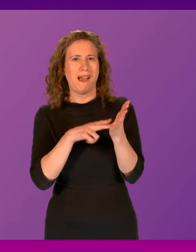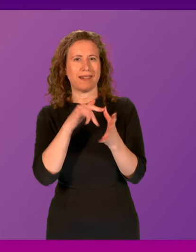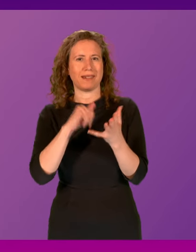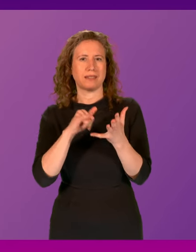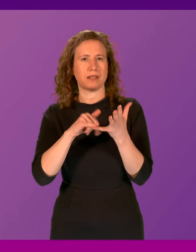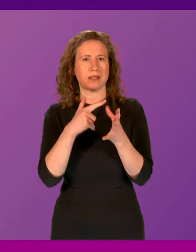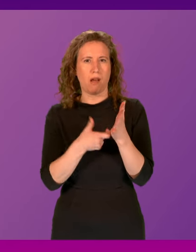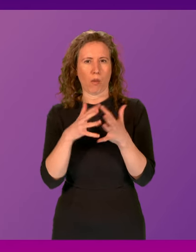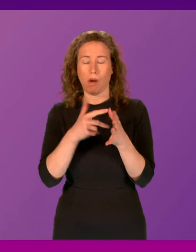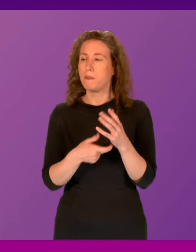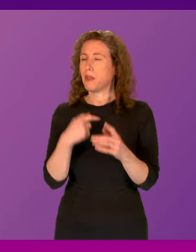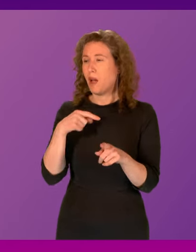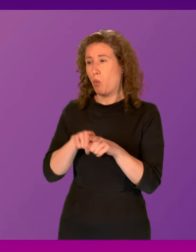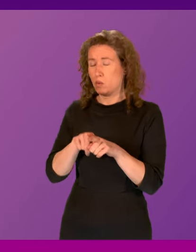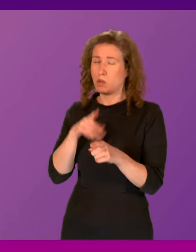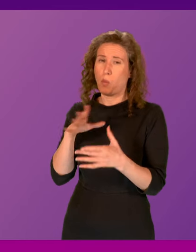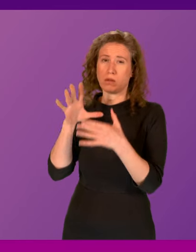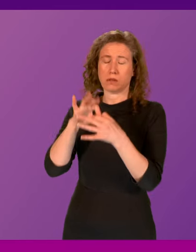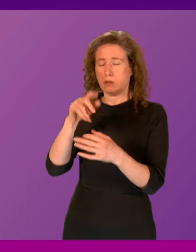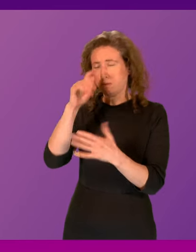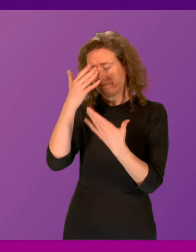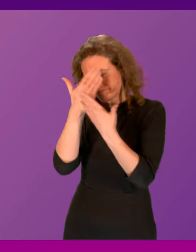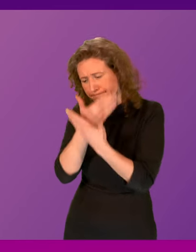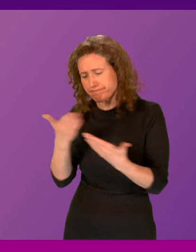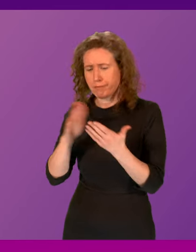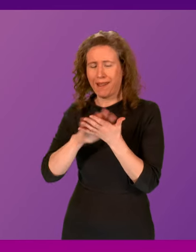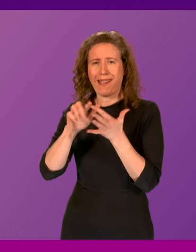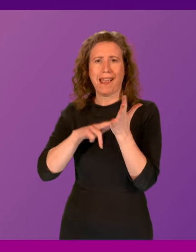I join others in paying tribute to Henry Wuga,